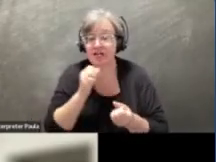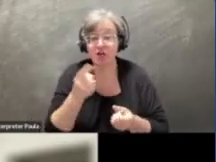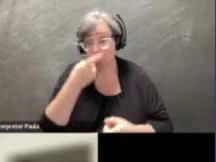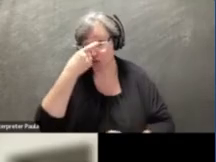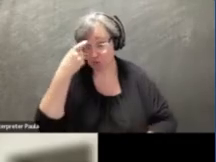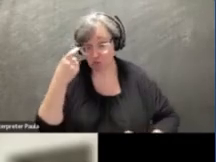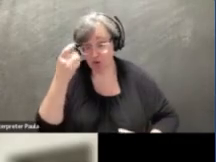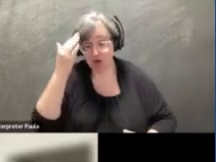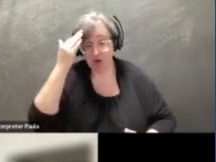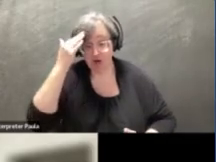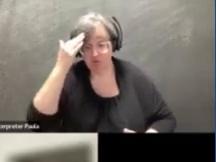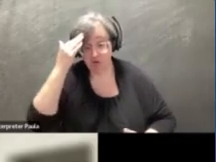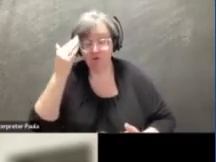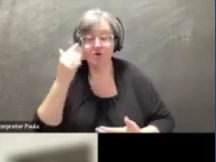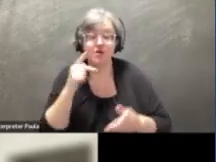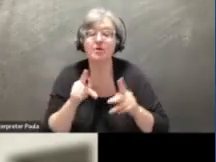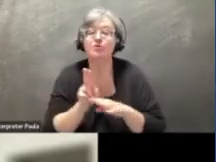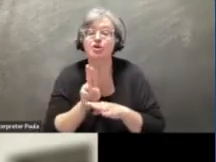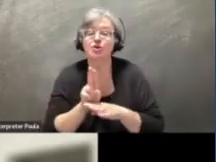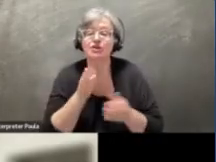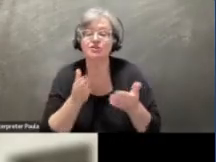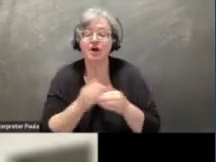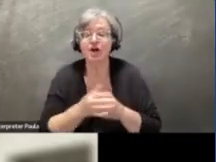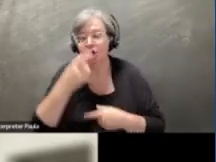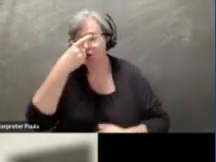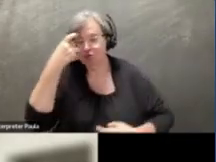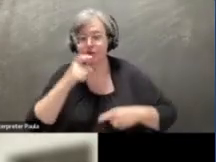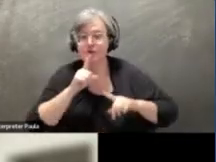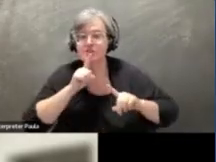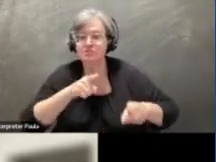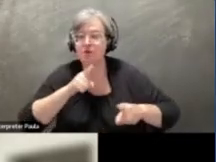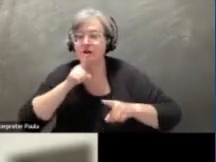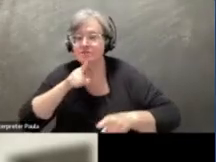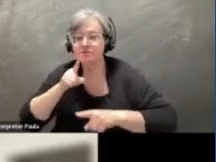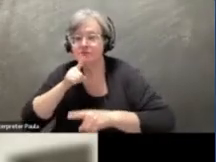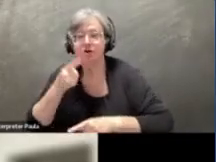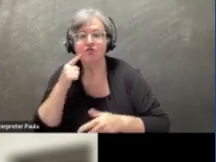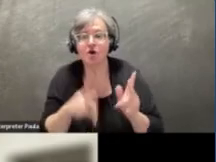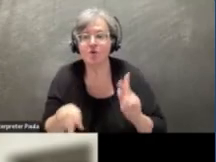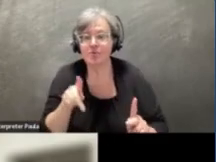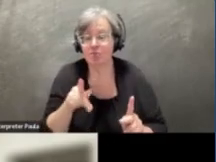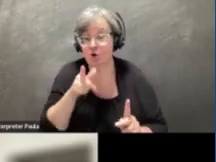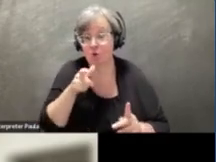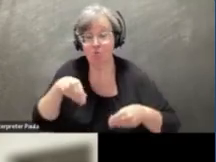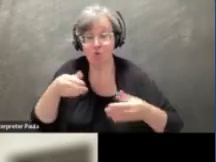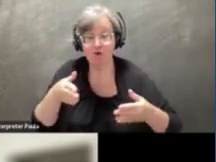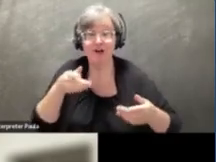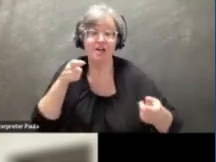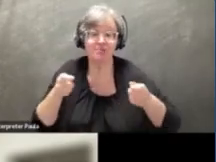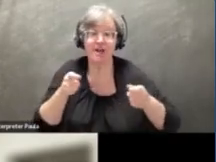those who are using services, but also trauma responsive for those who provide or manage the service system. How are we